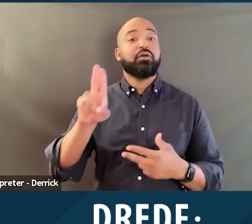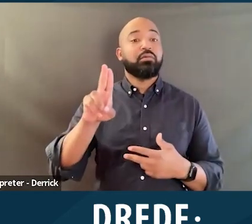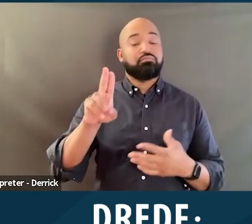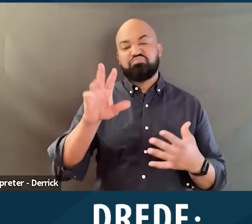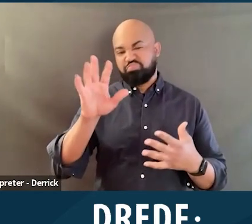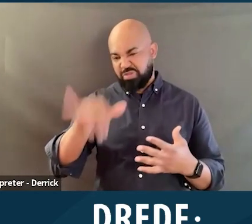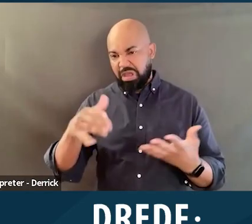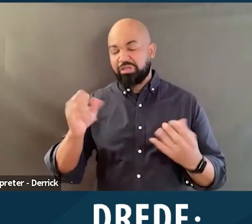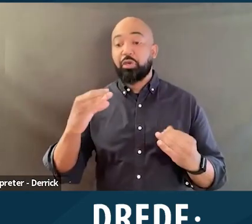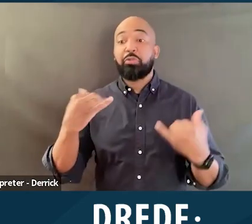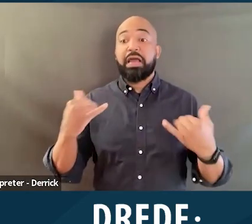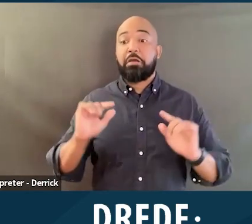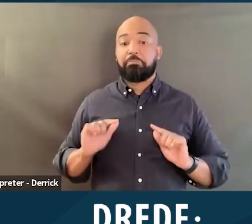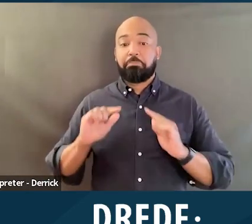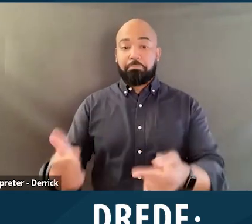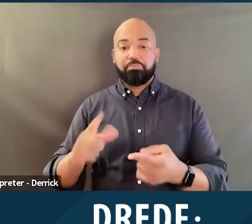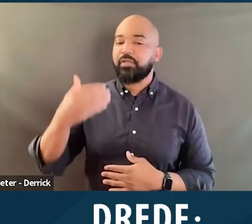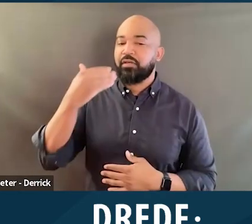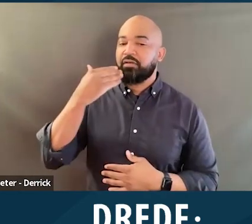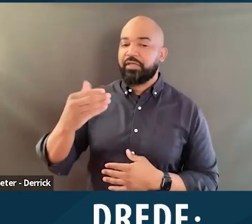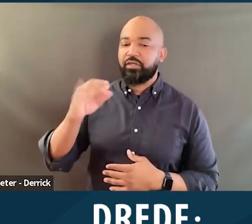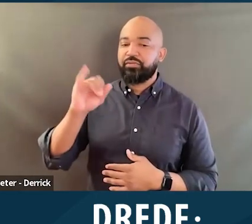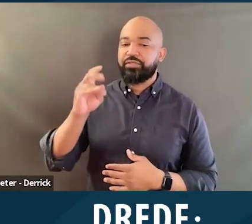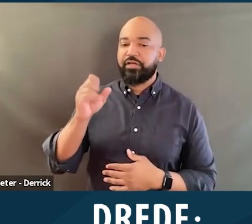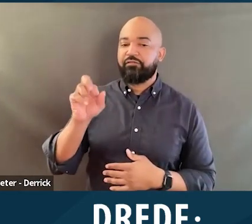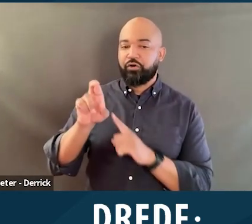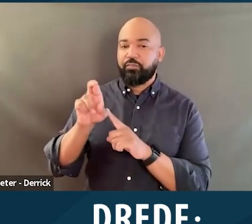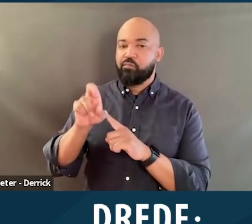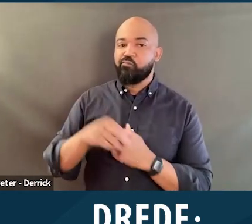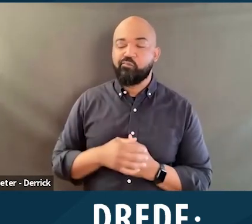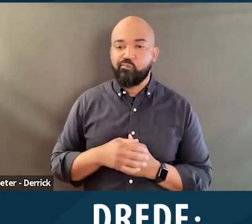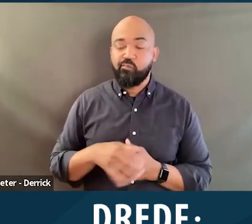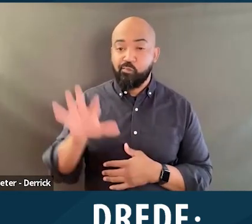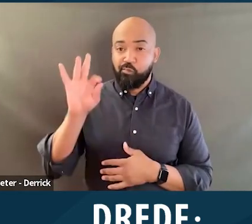but everywhere. And with that, I am going to turn it back over to Claudia.